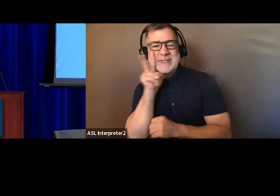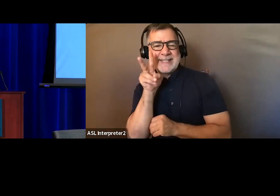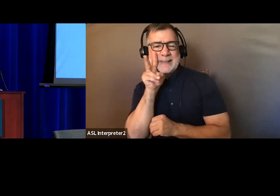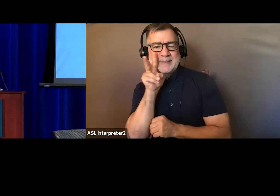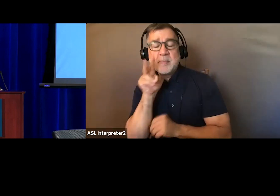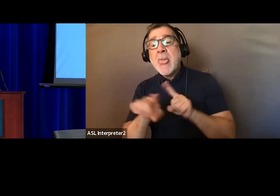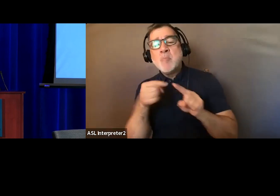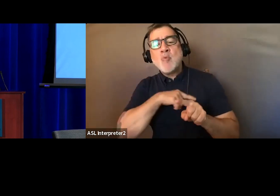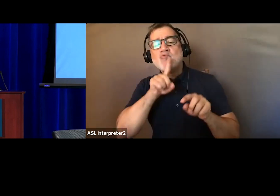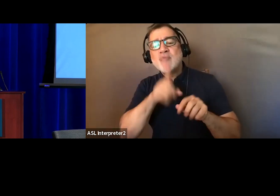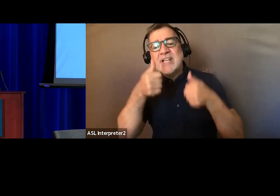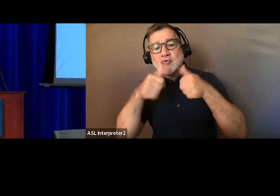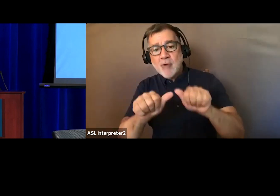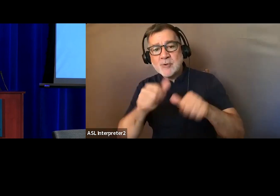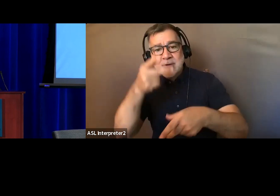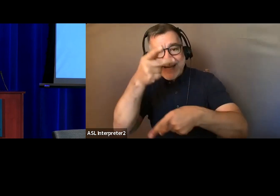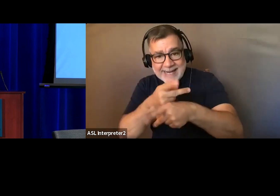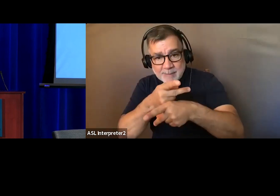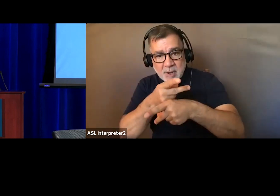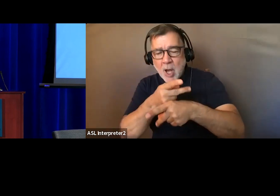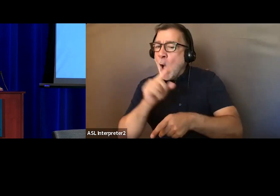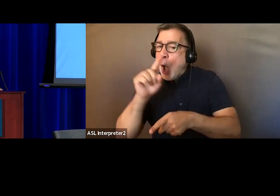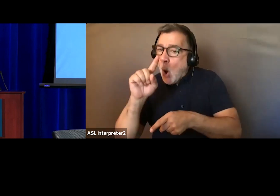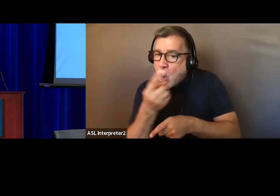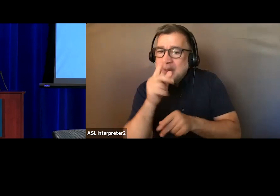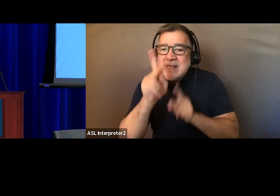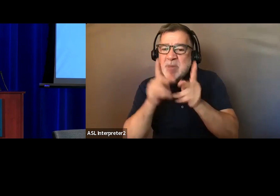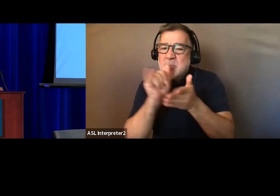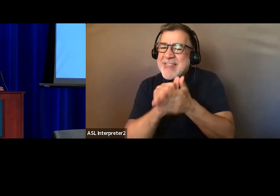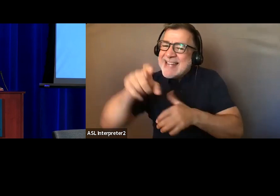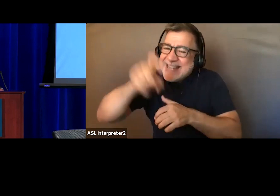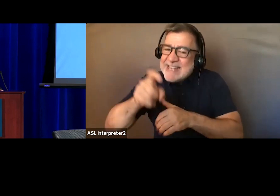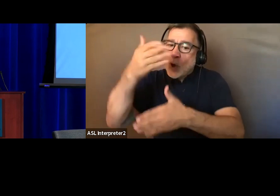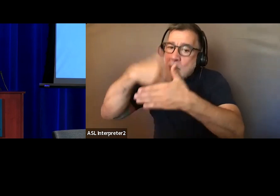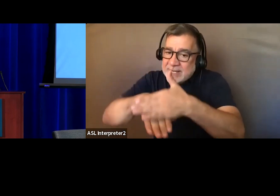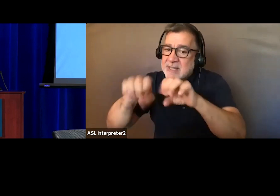to keep those people that need to get into the system on a regular basis as the ones